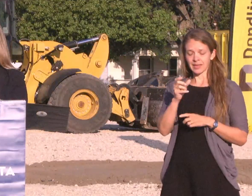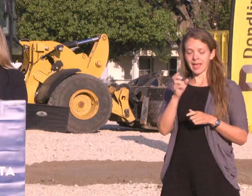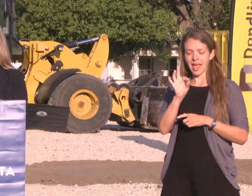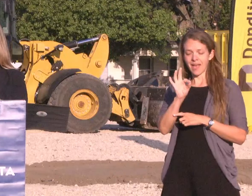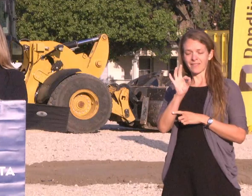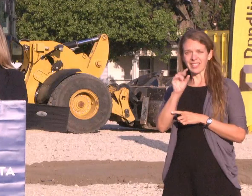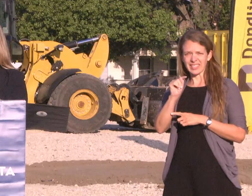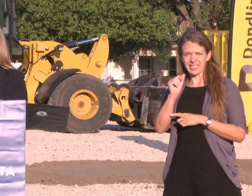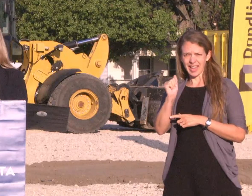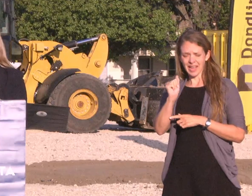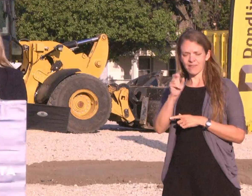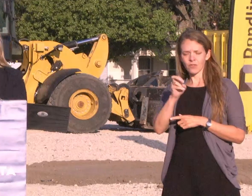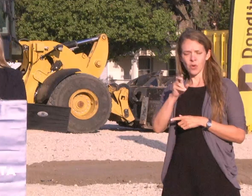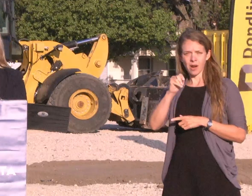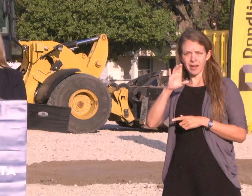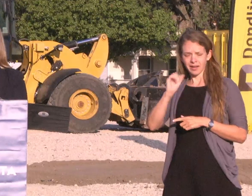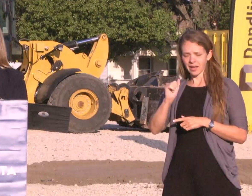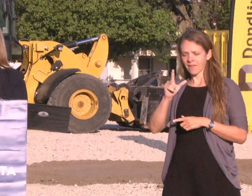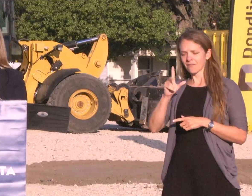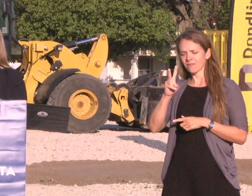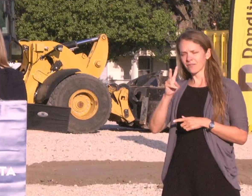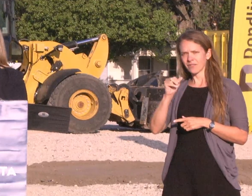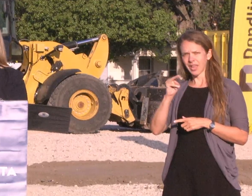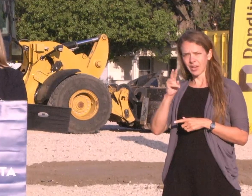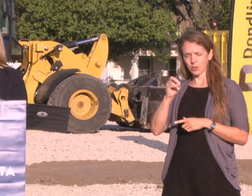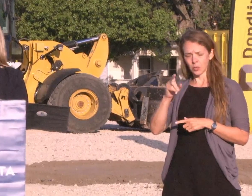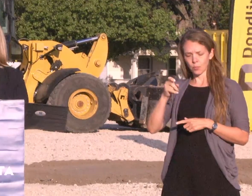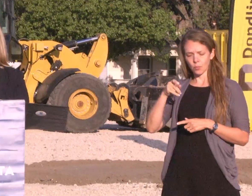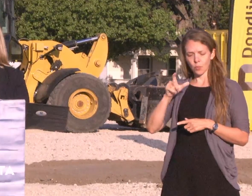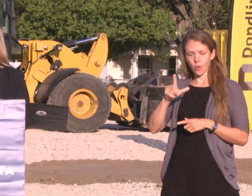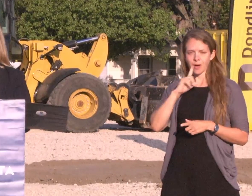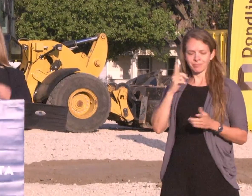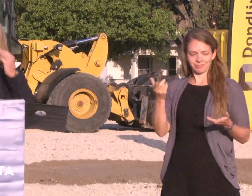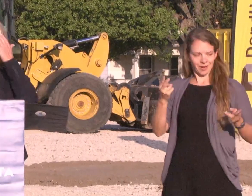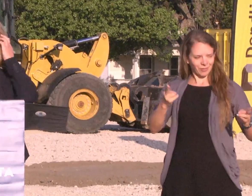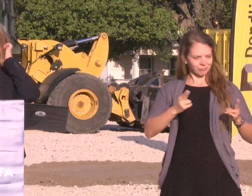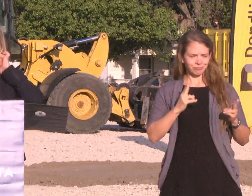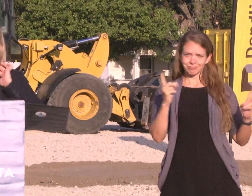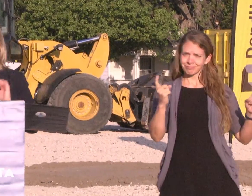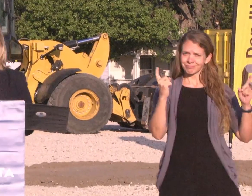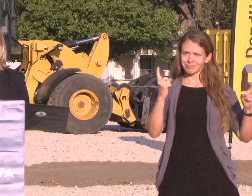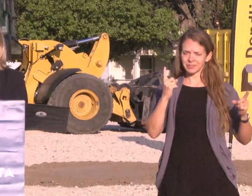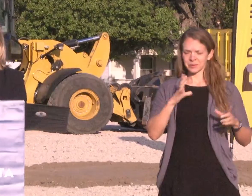Veronica Vanderpool I'm honored to be here this to celebrate the significant groundbreaking M